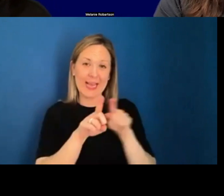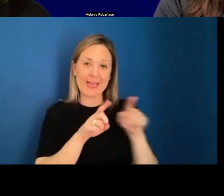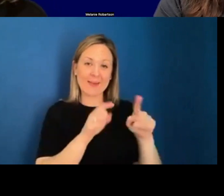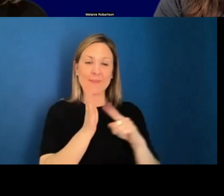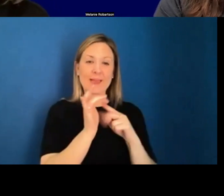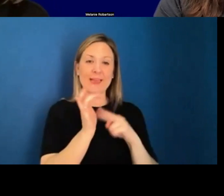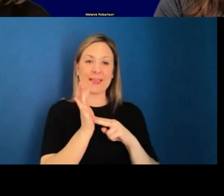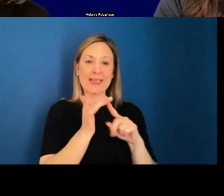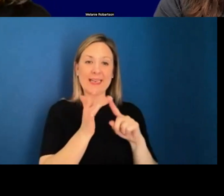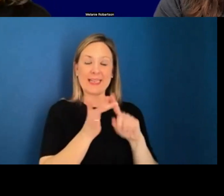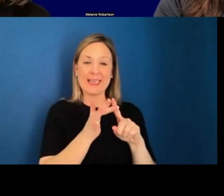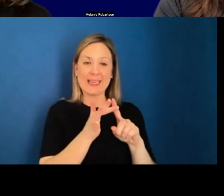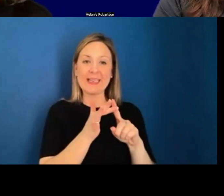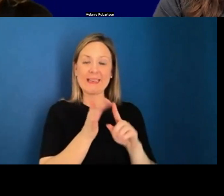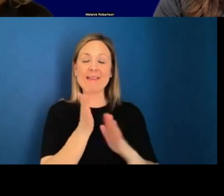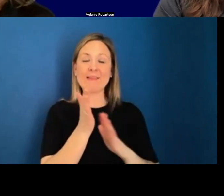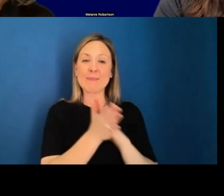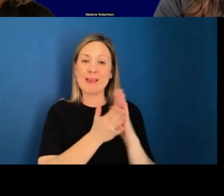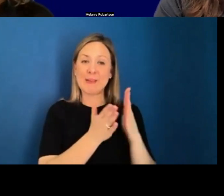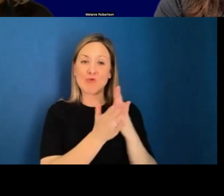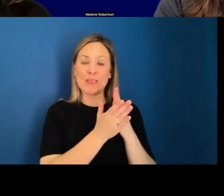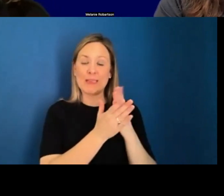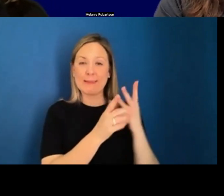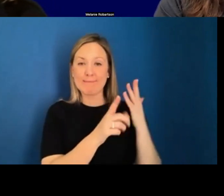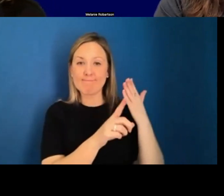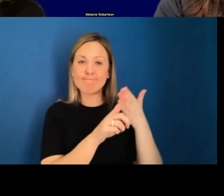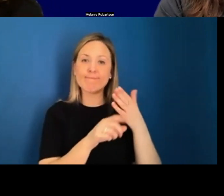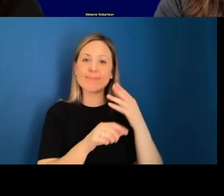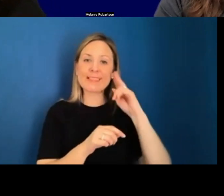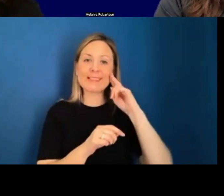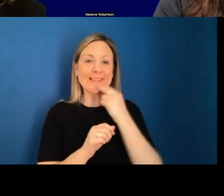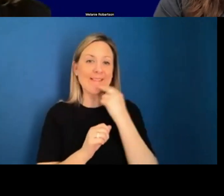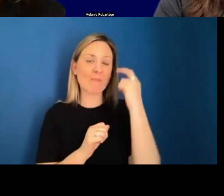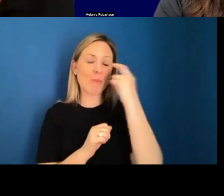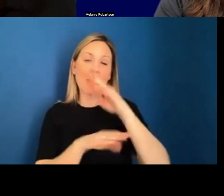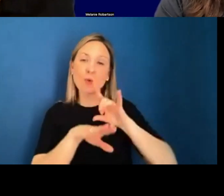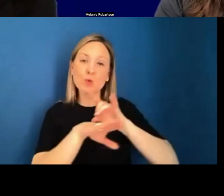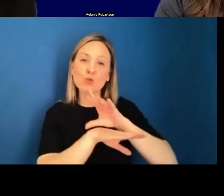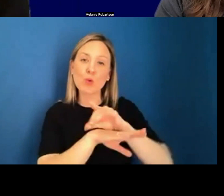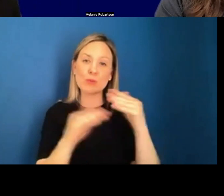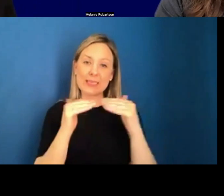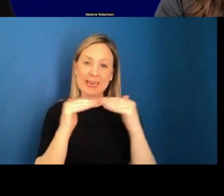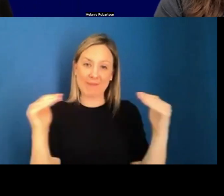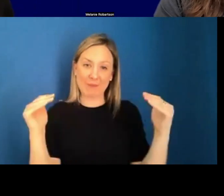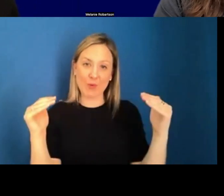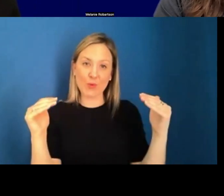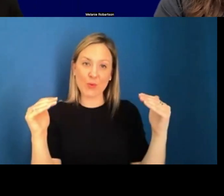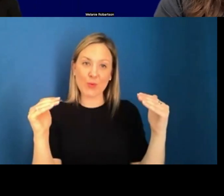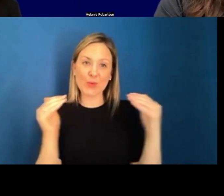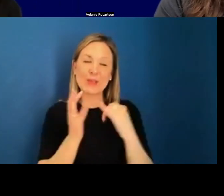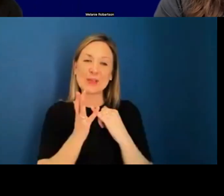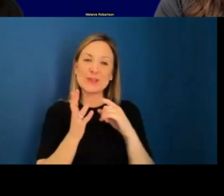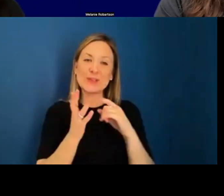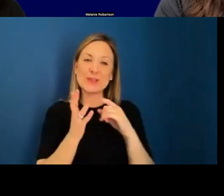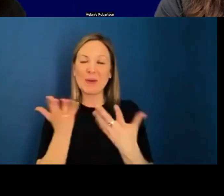it has been primarily at a deafblind consultant level. So yes I’m saying you're quite intense